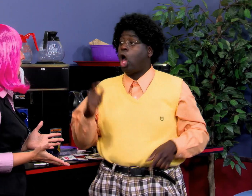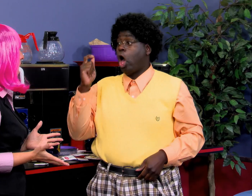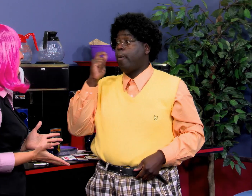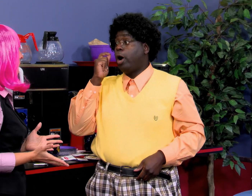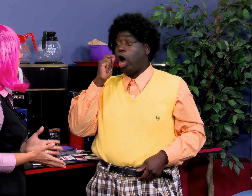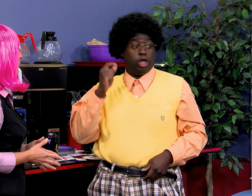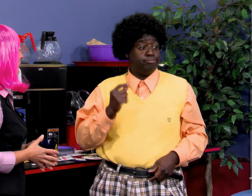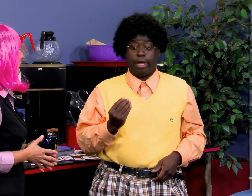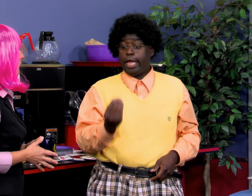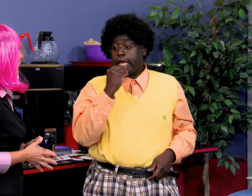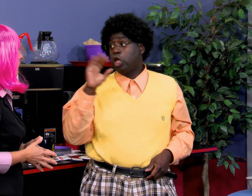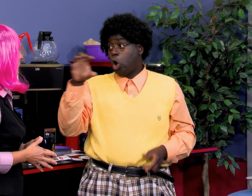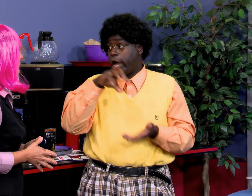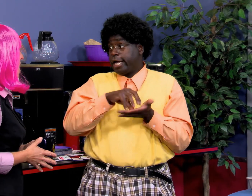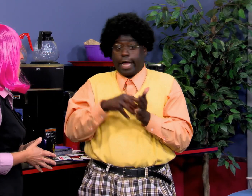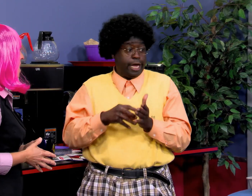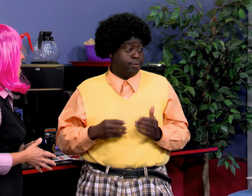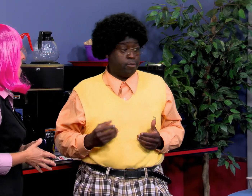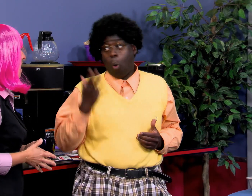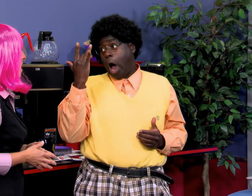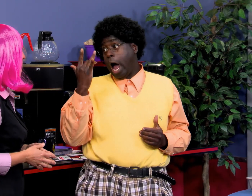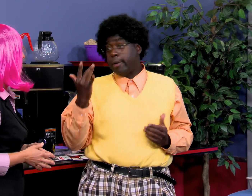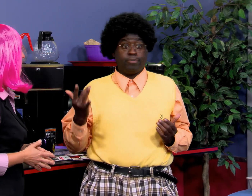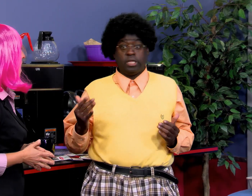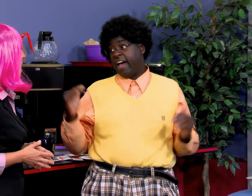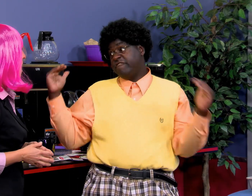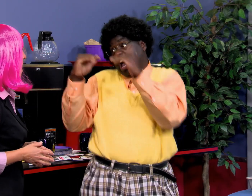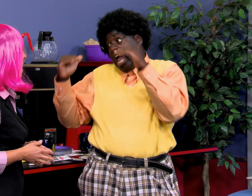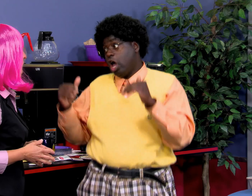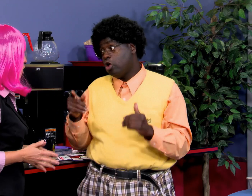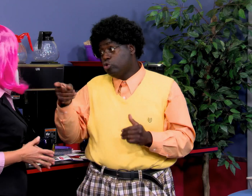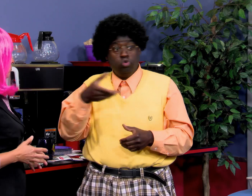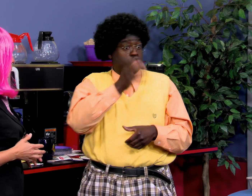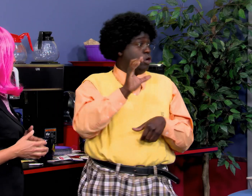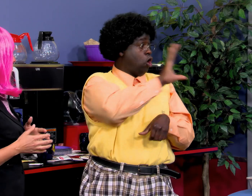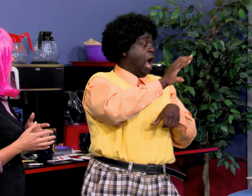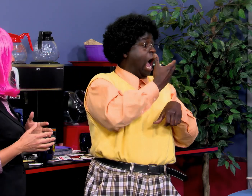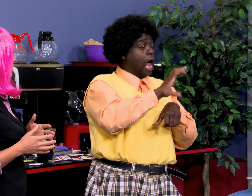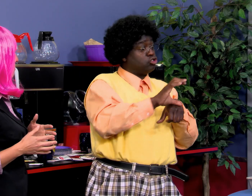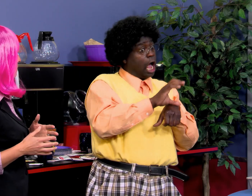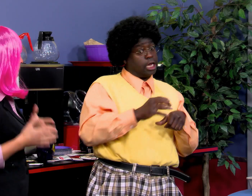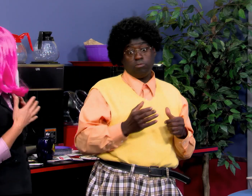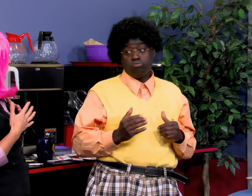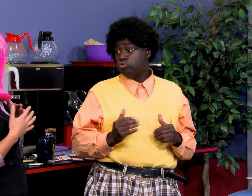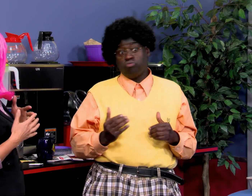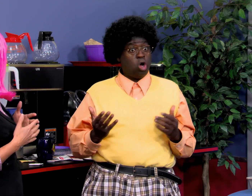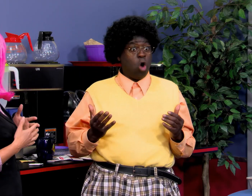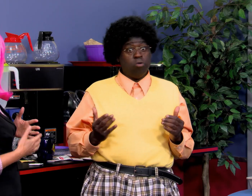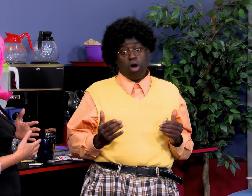PAULA ATE YOUR CAKE BECAUSE SHE SAID IT WAS ONLY FAIR BECAUSE YOU DRANK HER HOT CHOCOLATE.